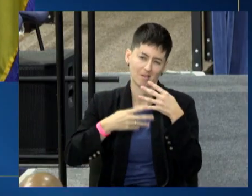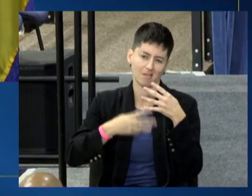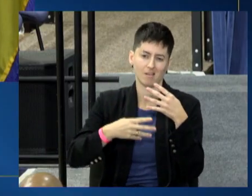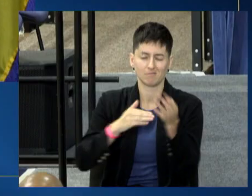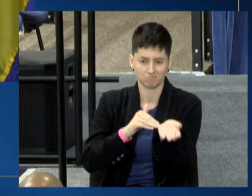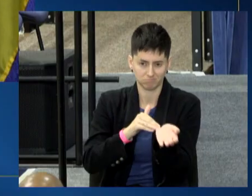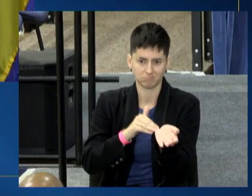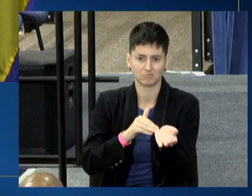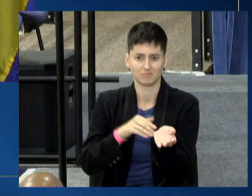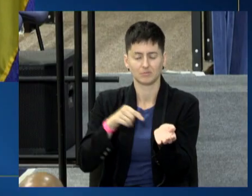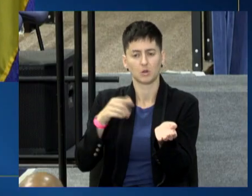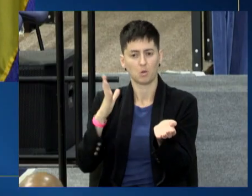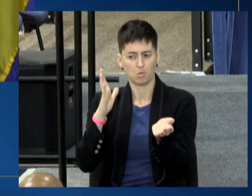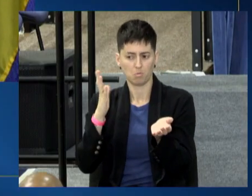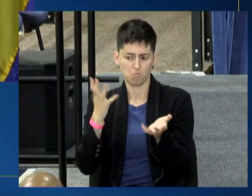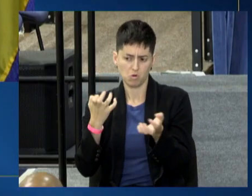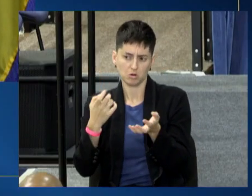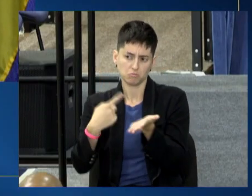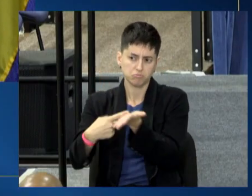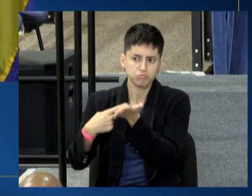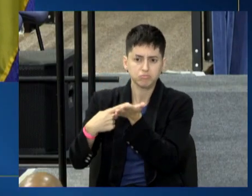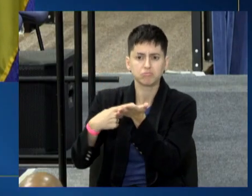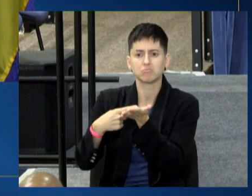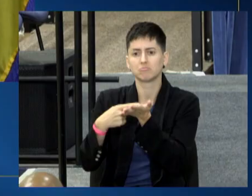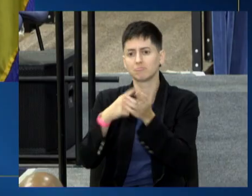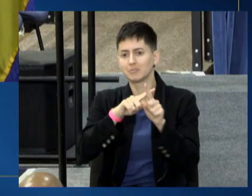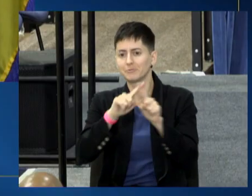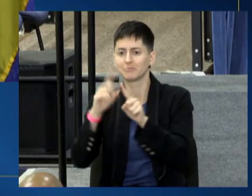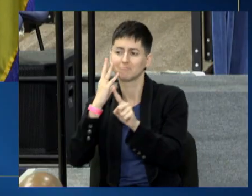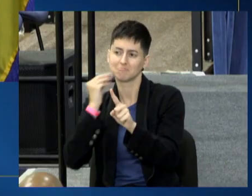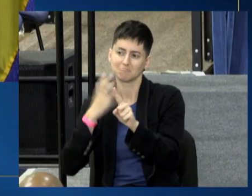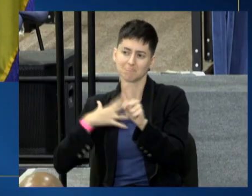different experiences that I had throughout my clinical career, but which, hopefully, will